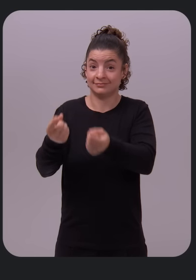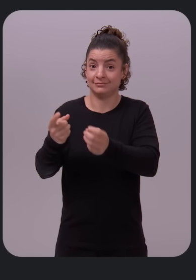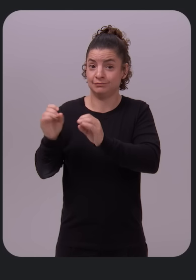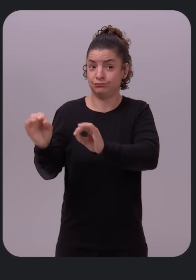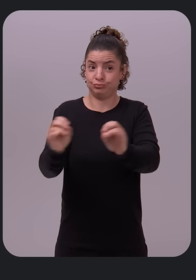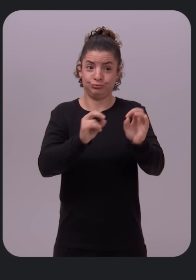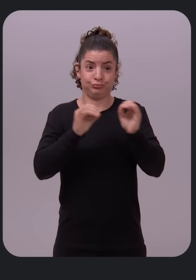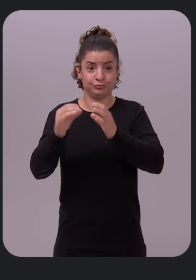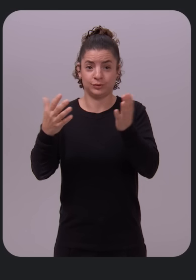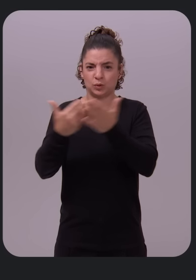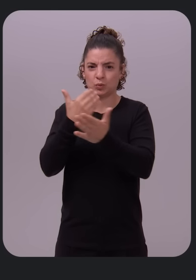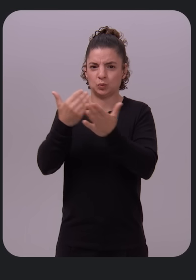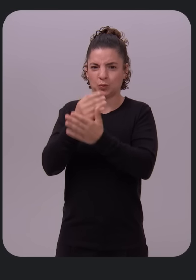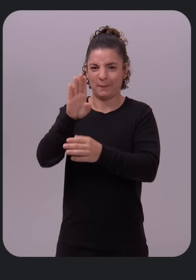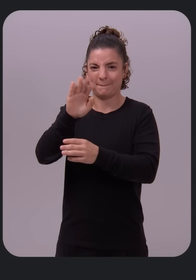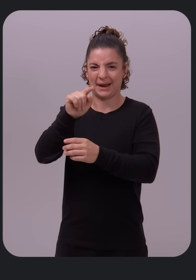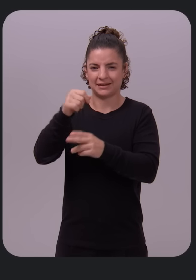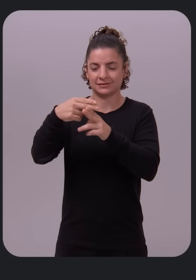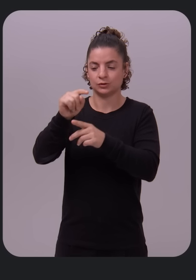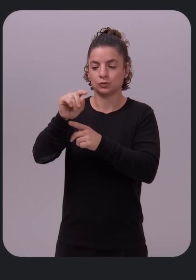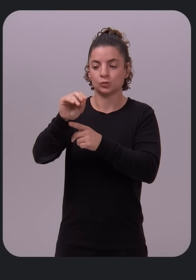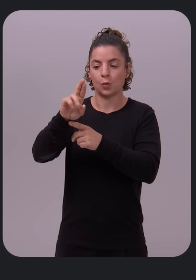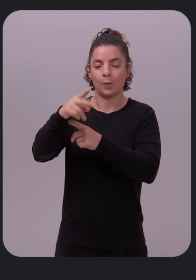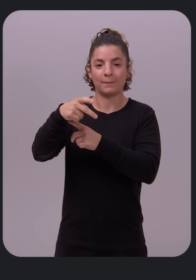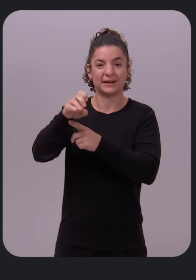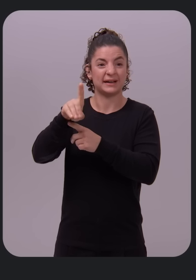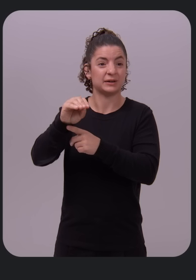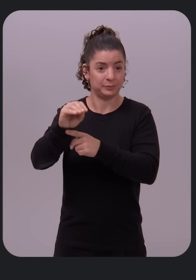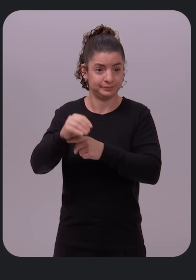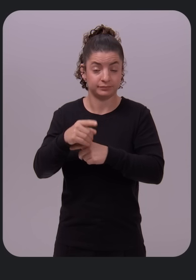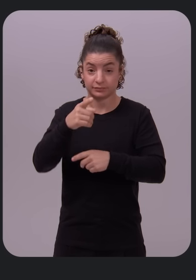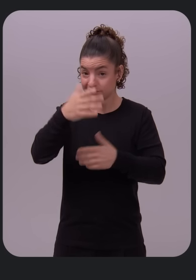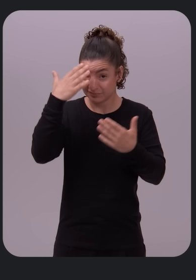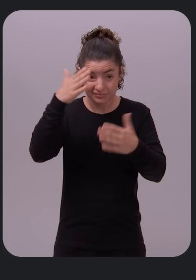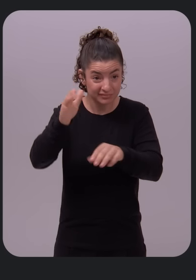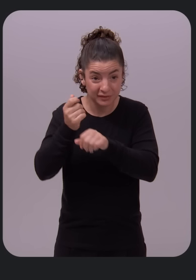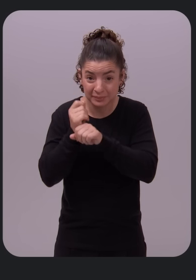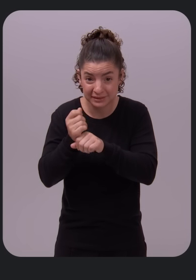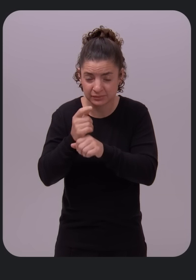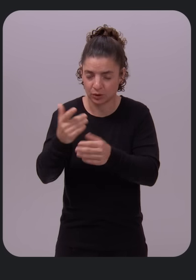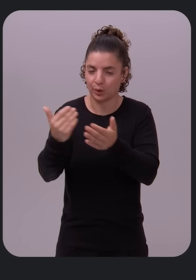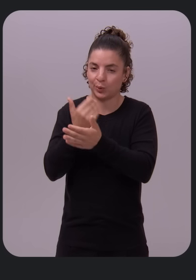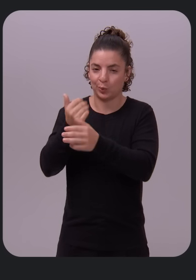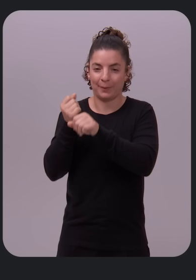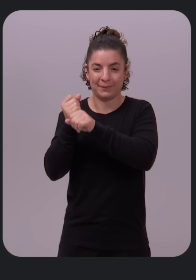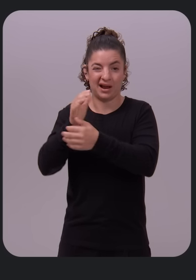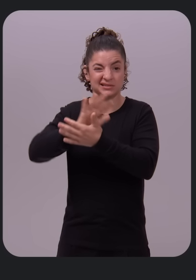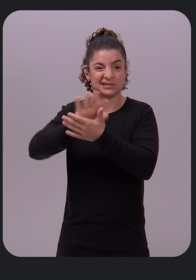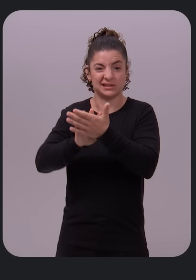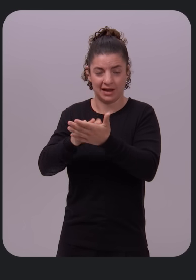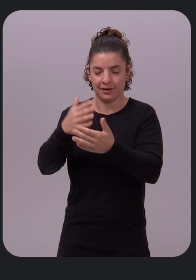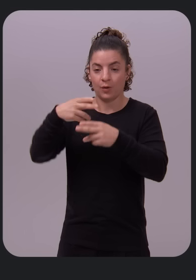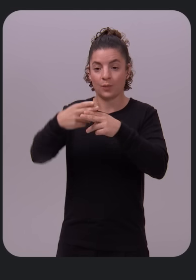about these new torpedo bats. If you don't follow baseball, it's a new bat design where more of the weight of the bat